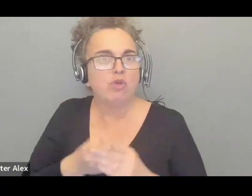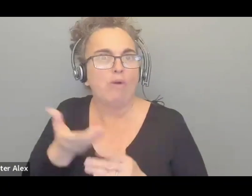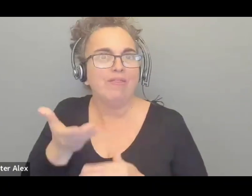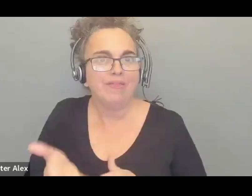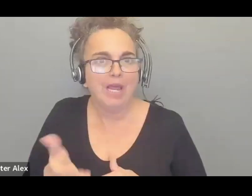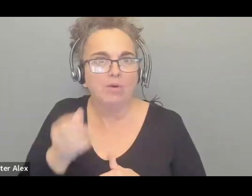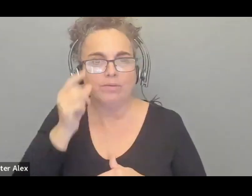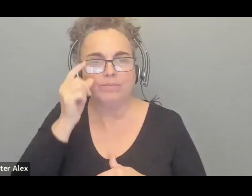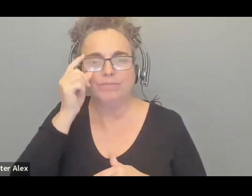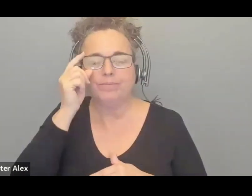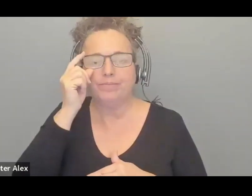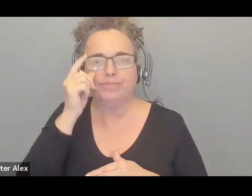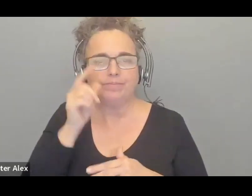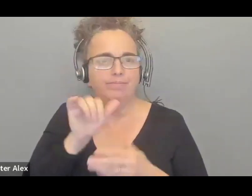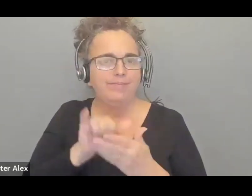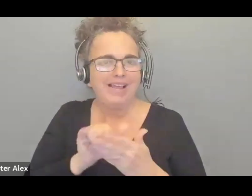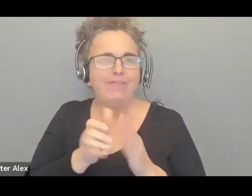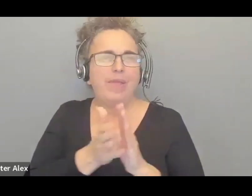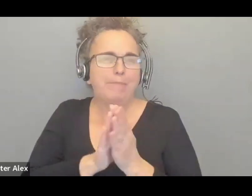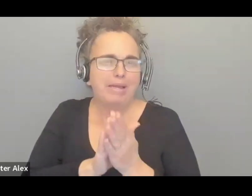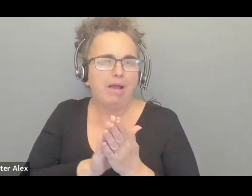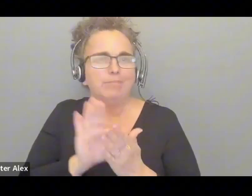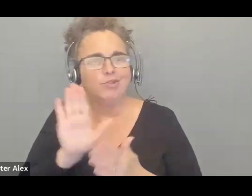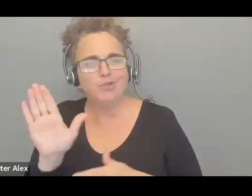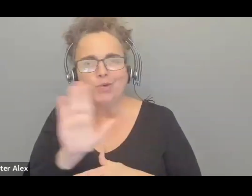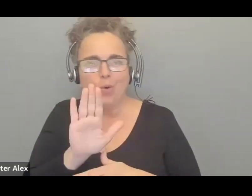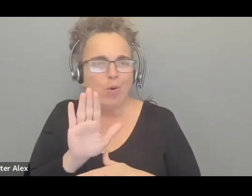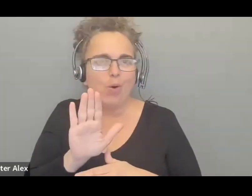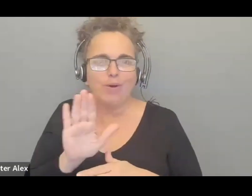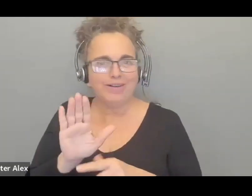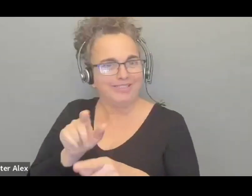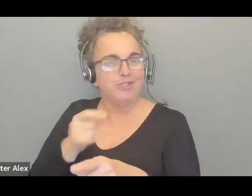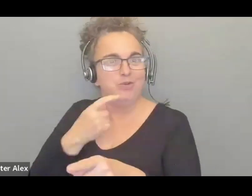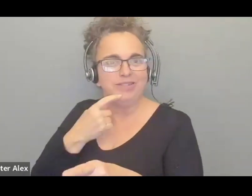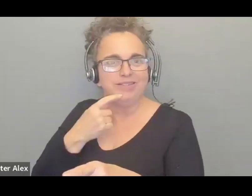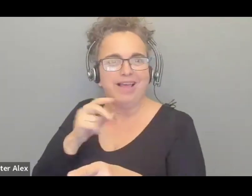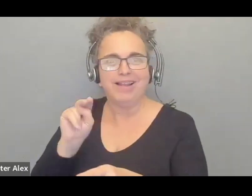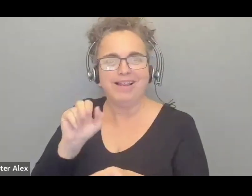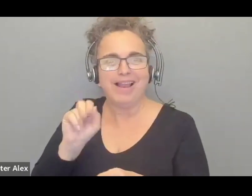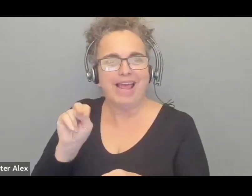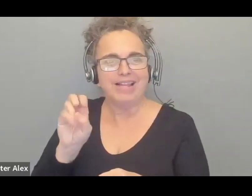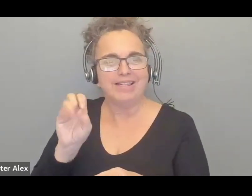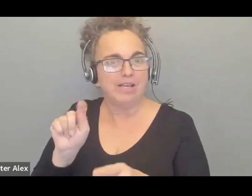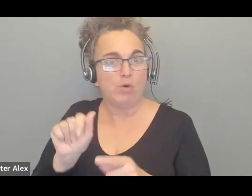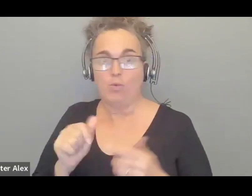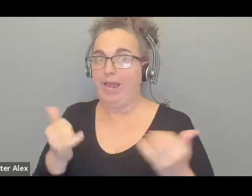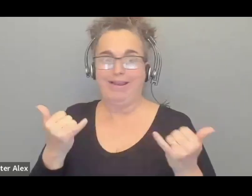And then that becomes kind of like you're saying Nandita. Now table headers are always in included.